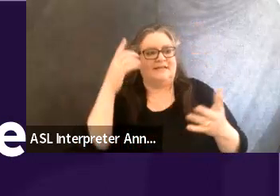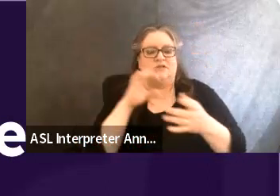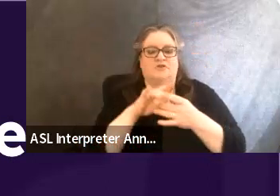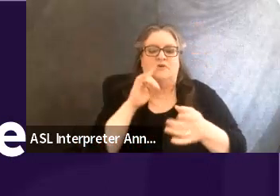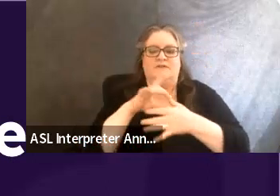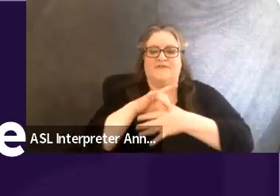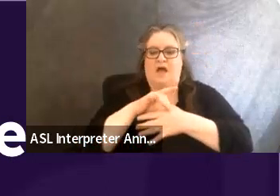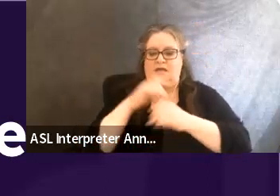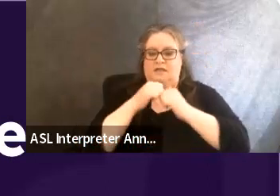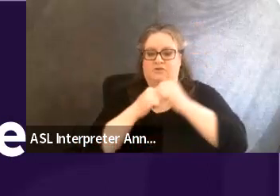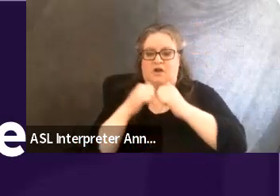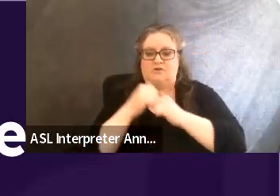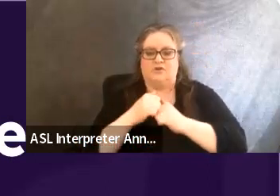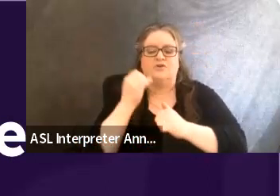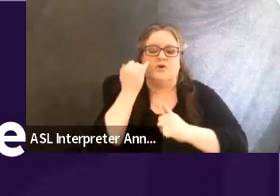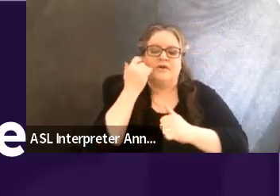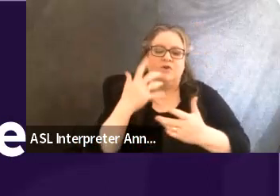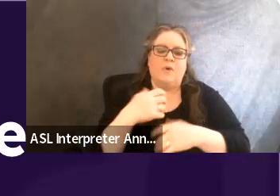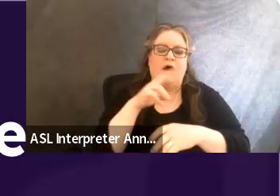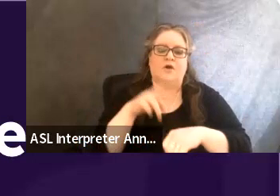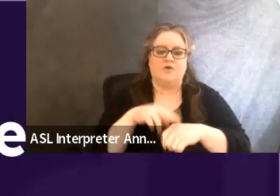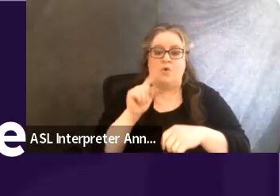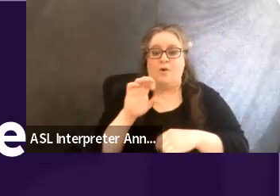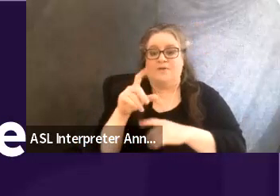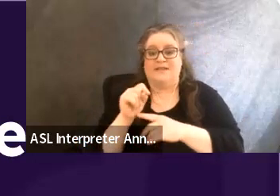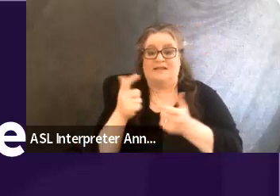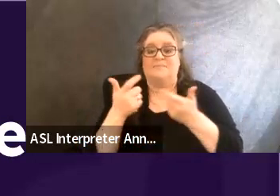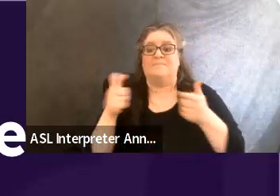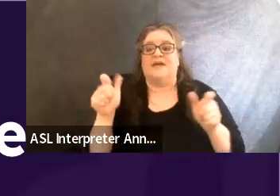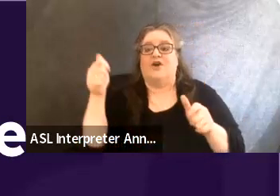So, if you want to make a normal text bigger than the surrounding text,